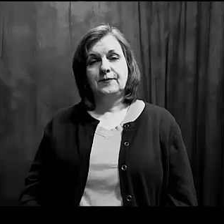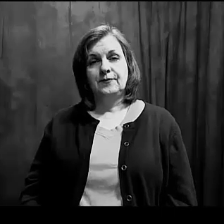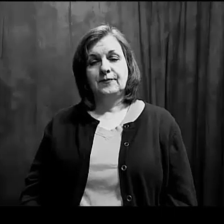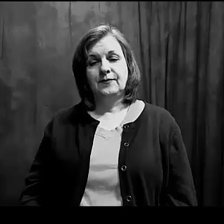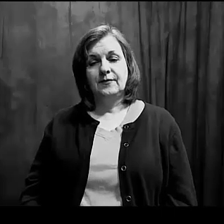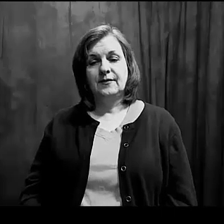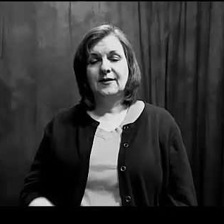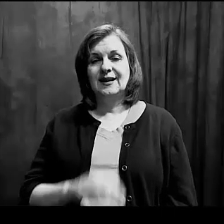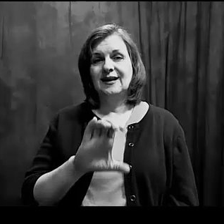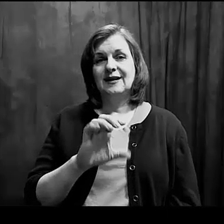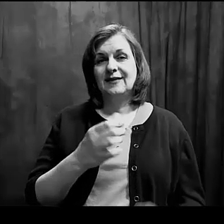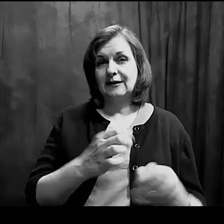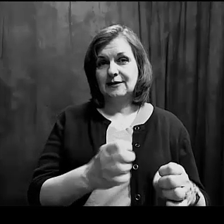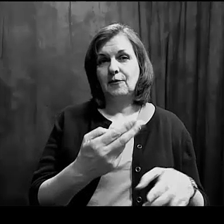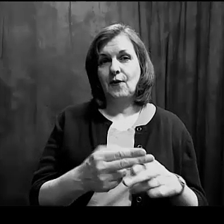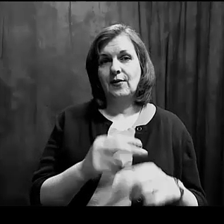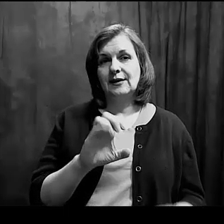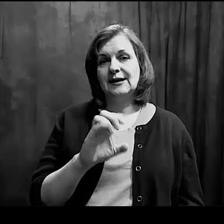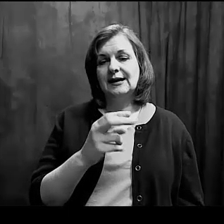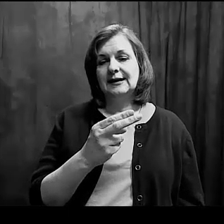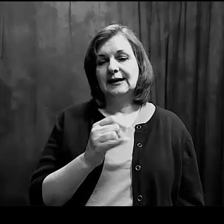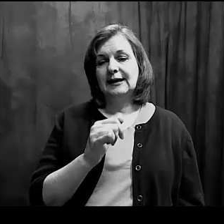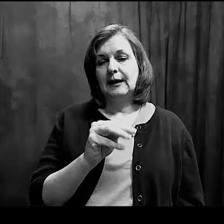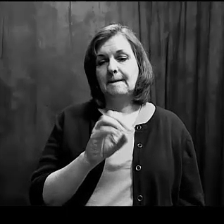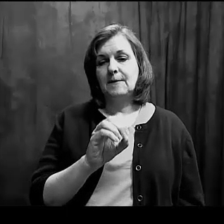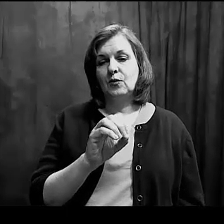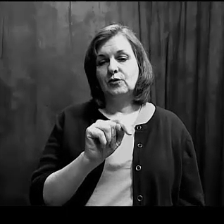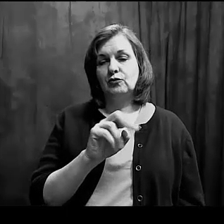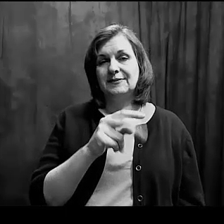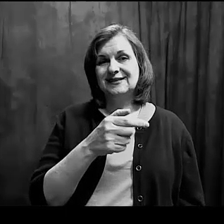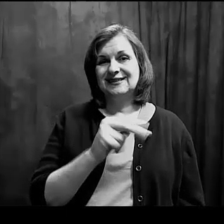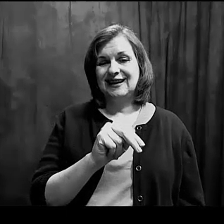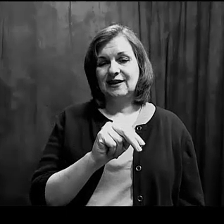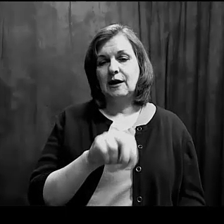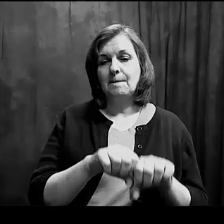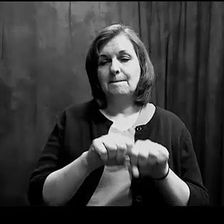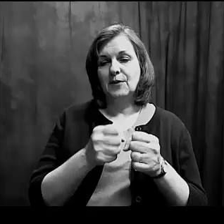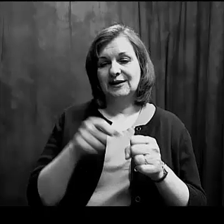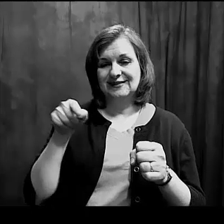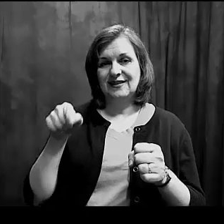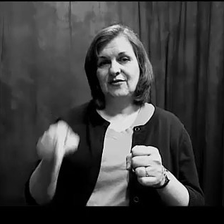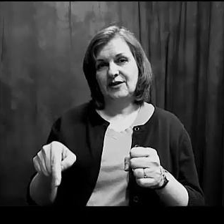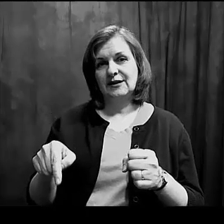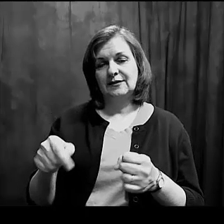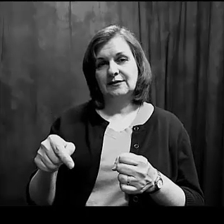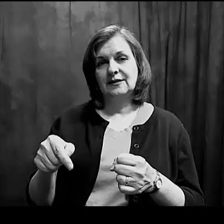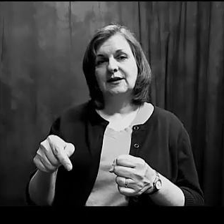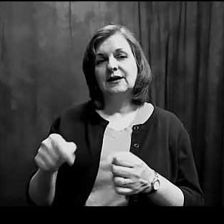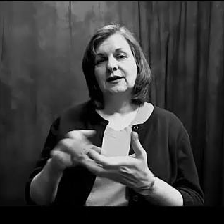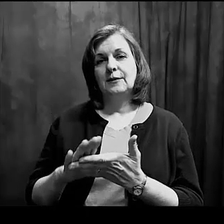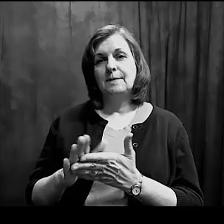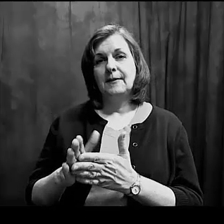so the chymotrypsin is gonna work on tryptophan and break it into